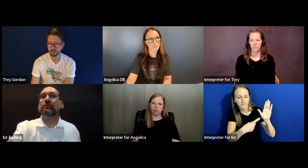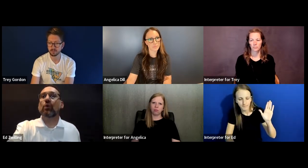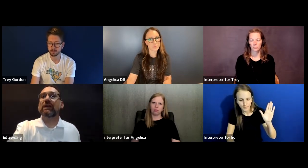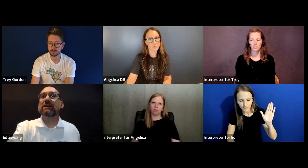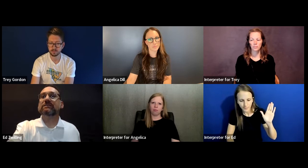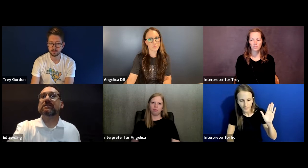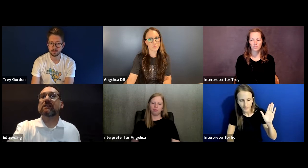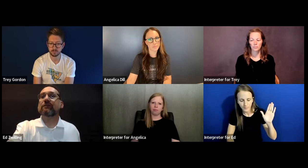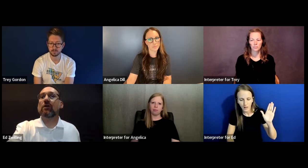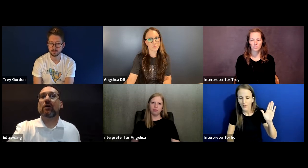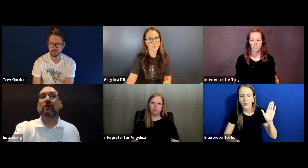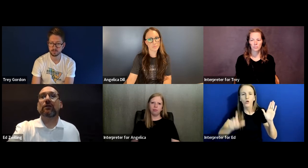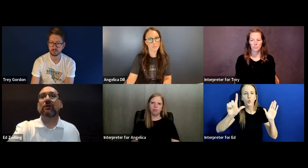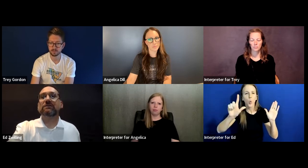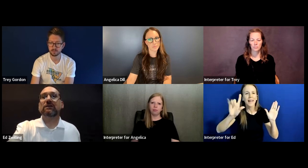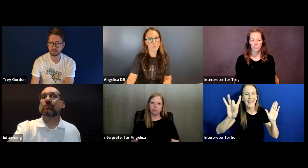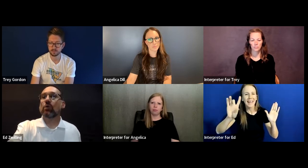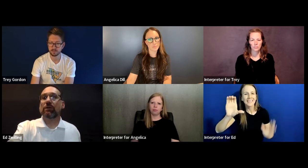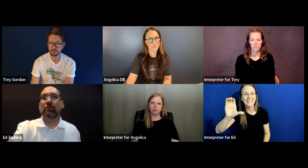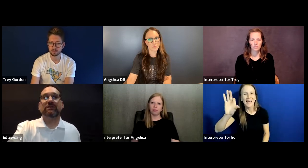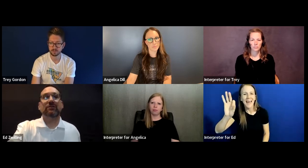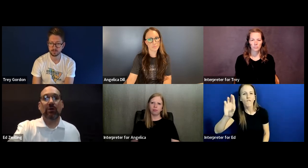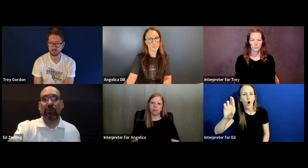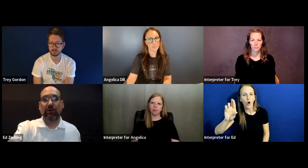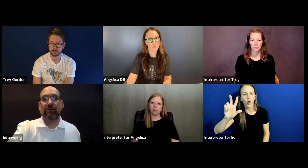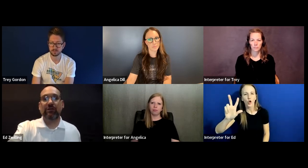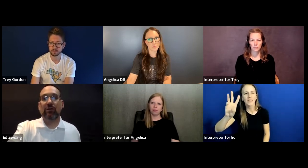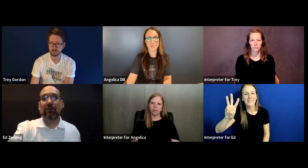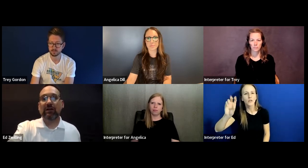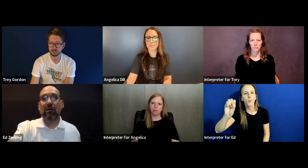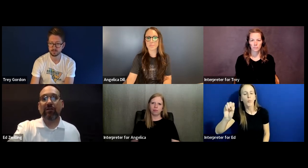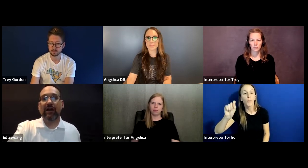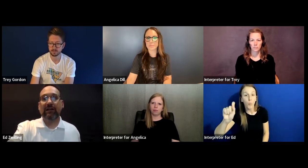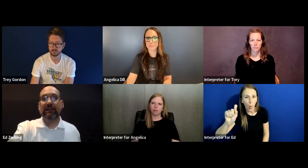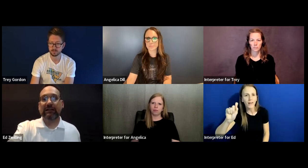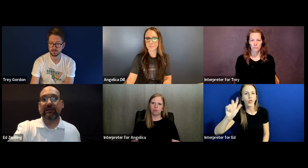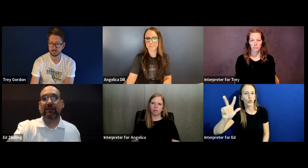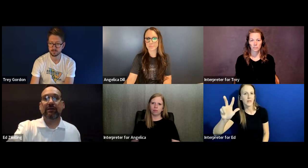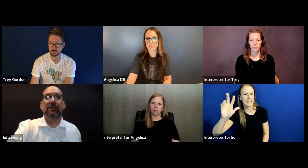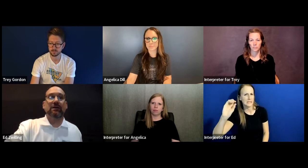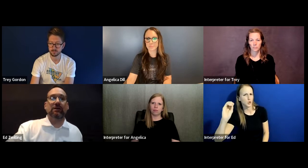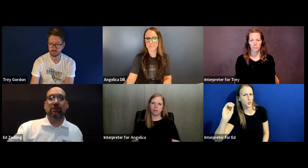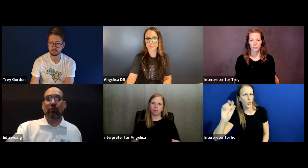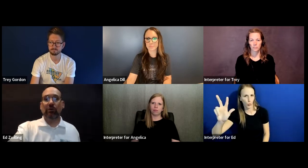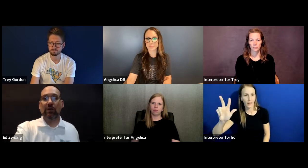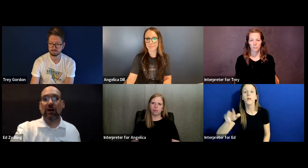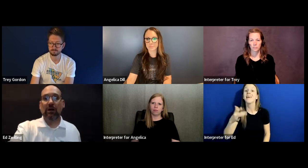28 cfr 36.303 and if you click on that link you will um